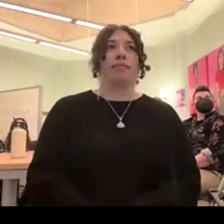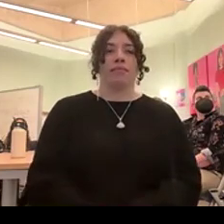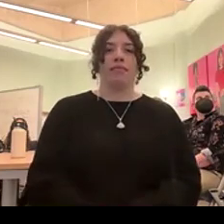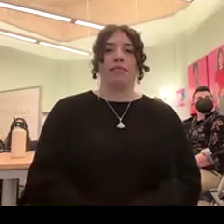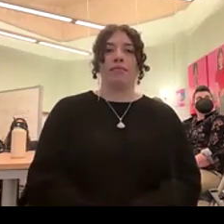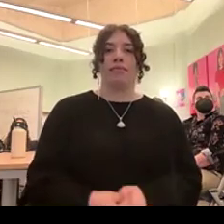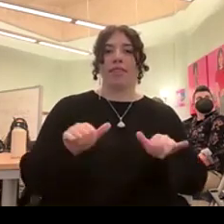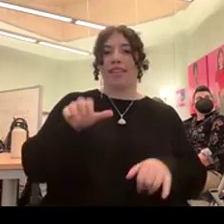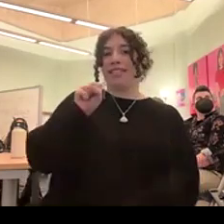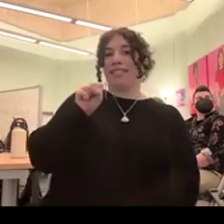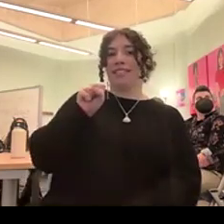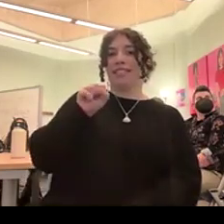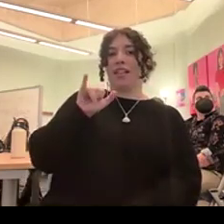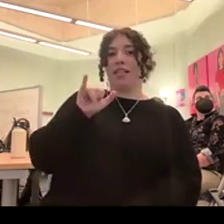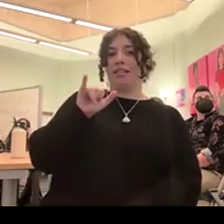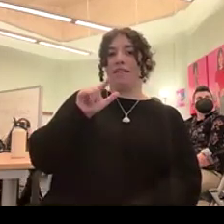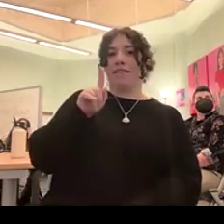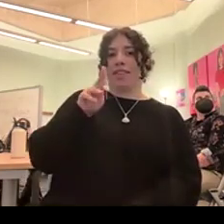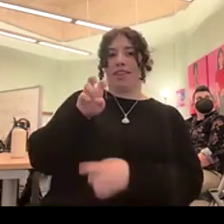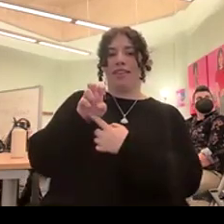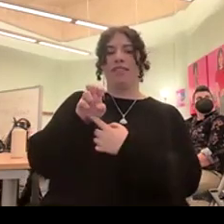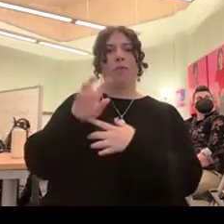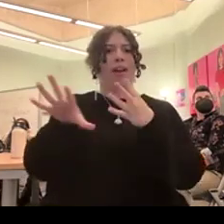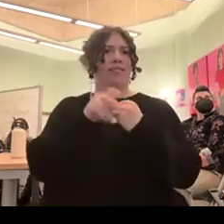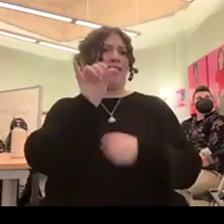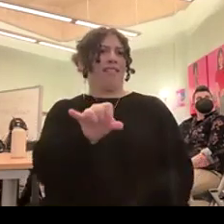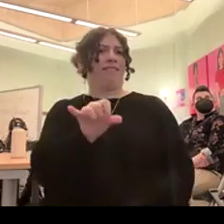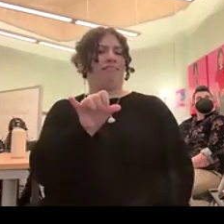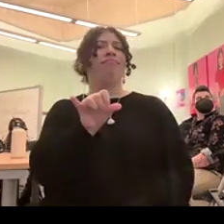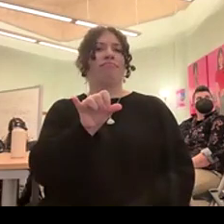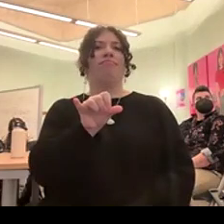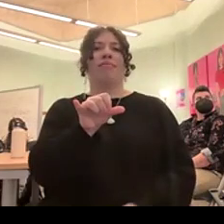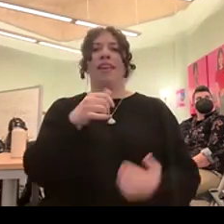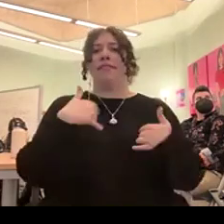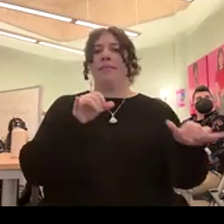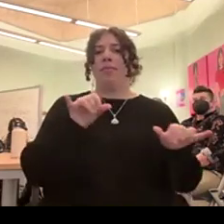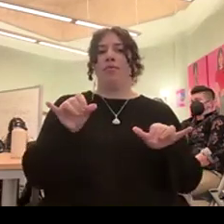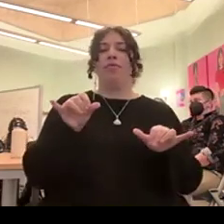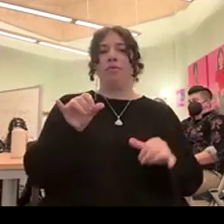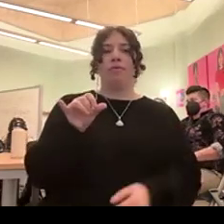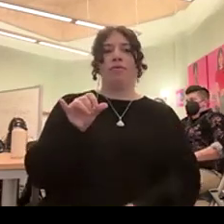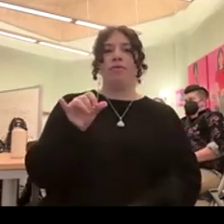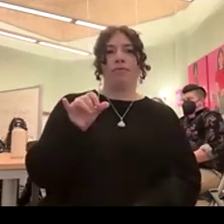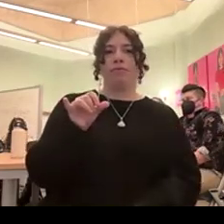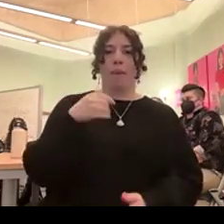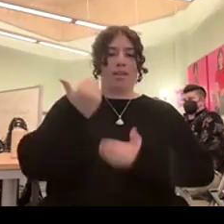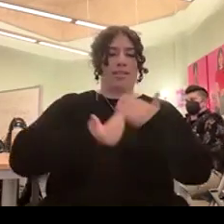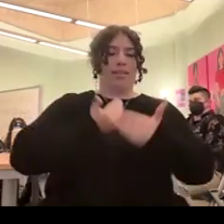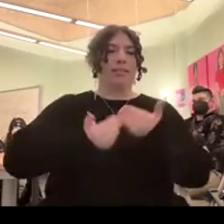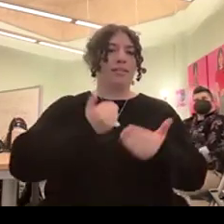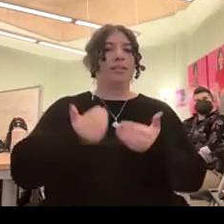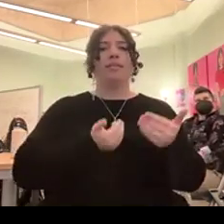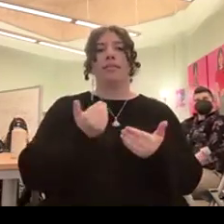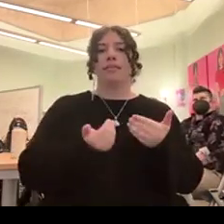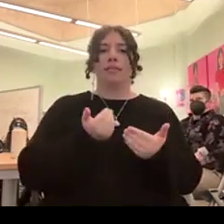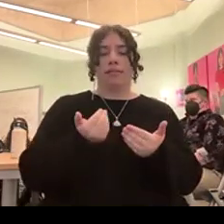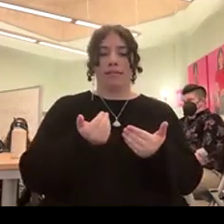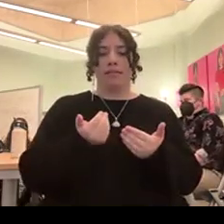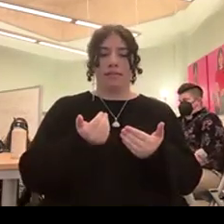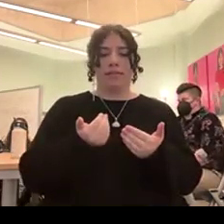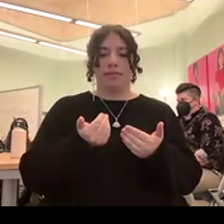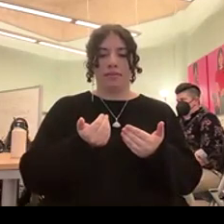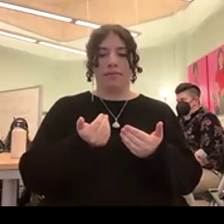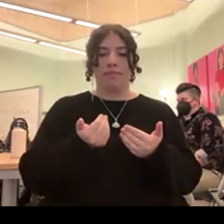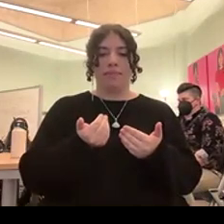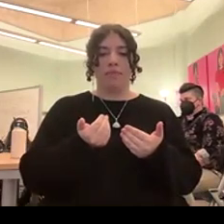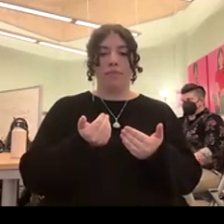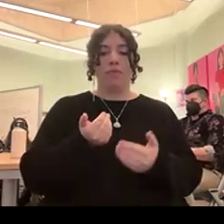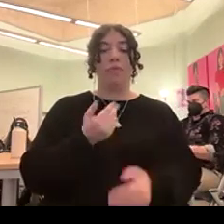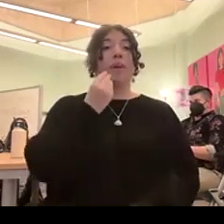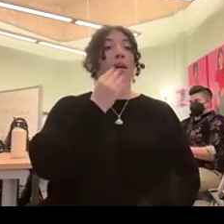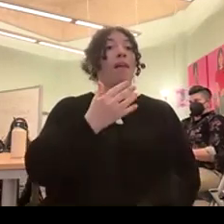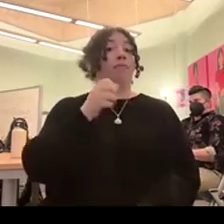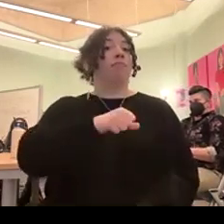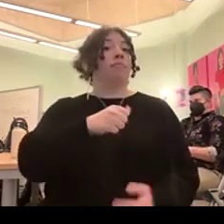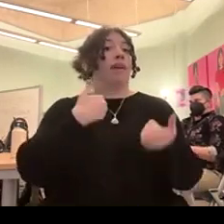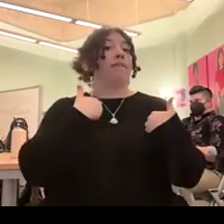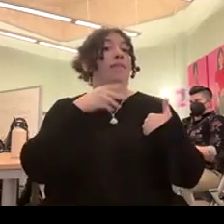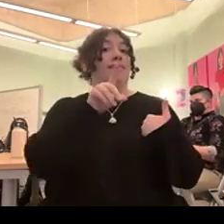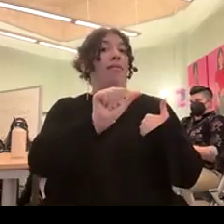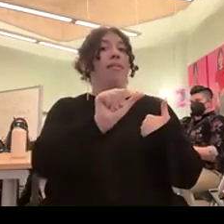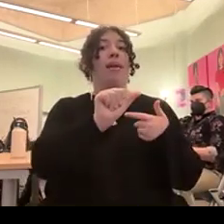This is Sylvie. Adding on to that, I have a similar process of saying that I have a